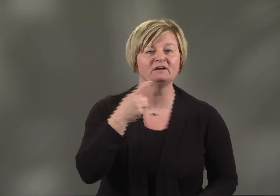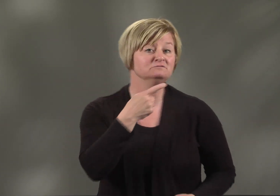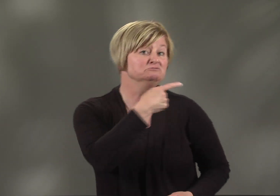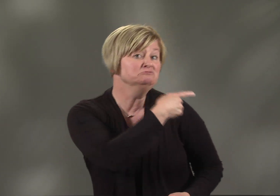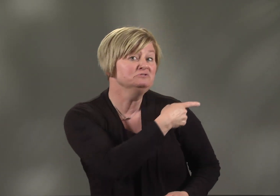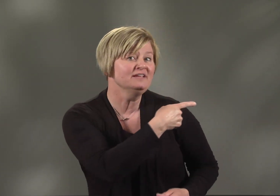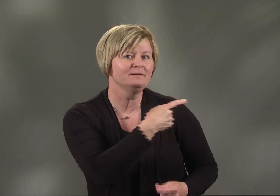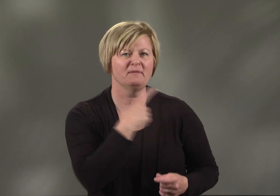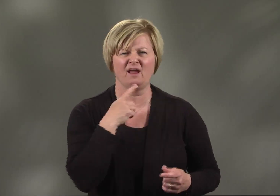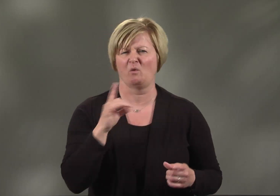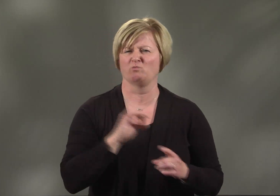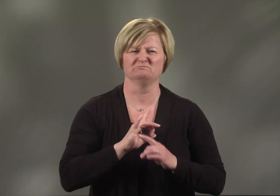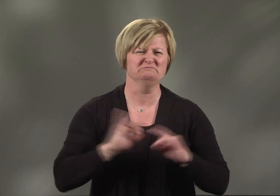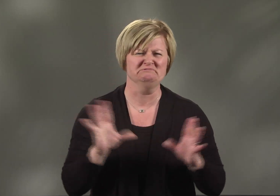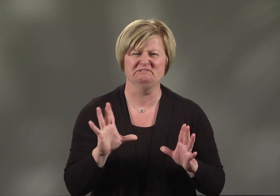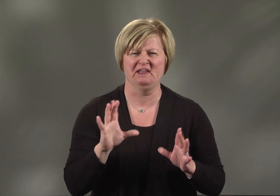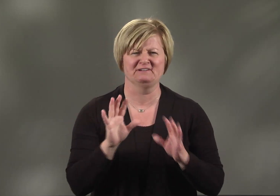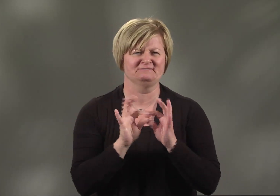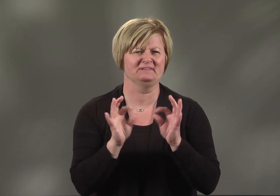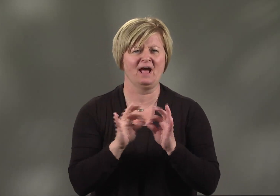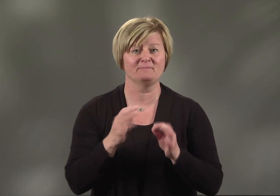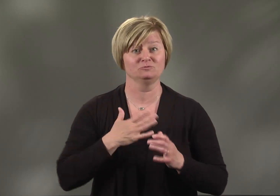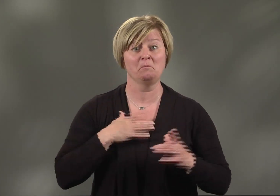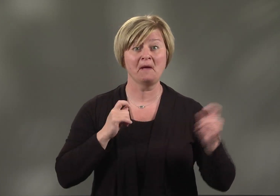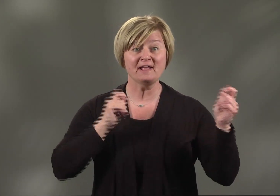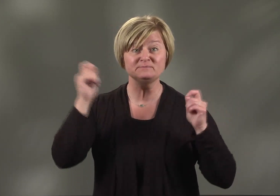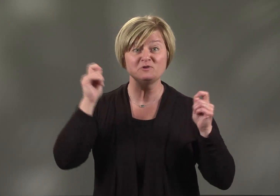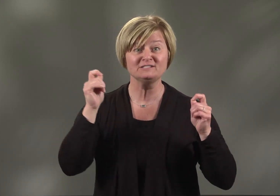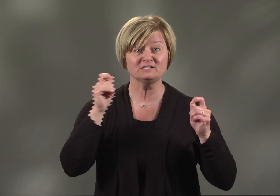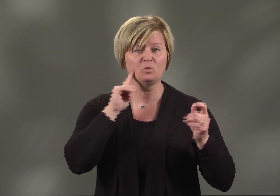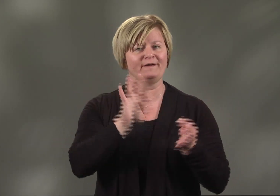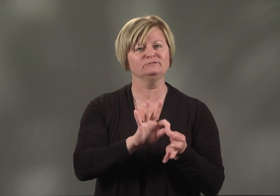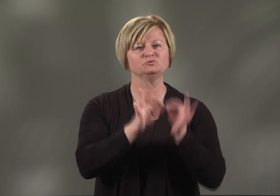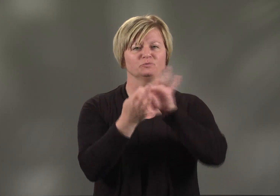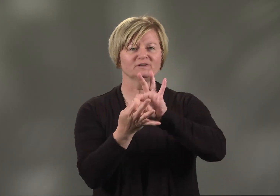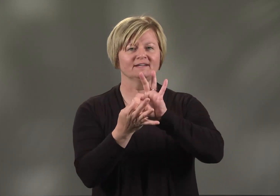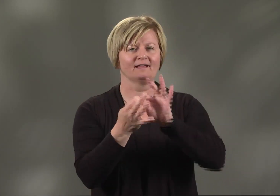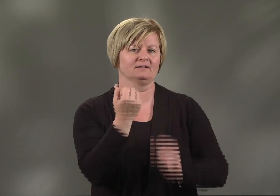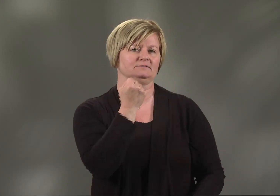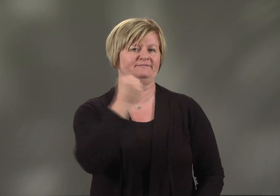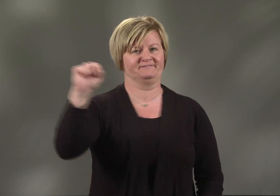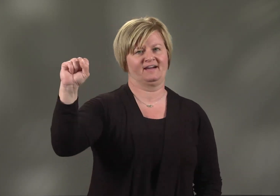I didn't realize she had made a nasty comment and so my expressions were interpreted as defiance